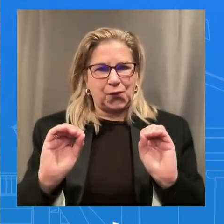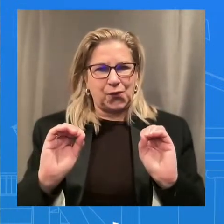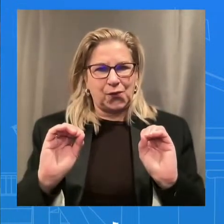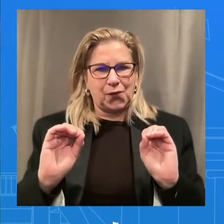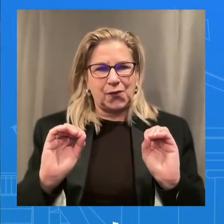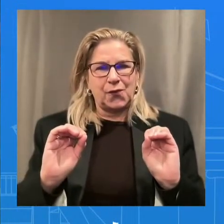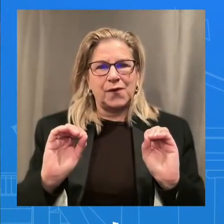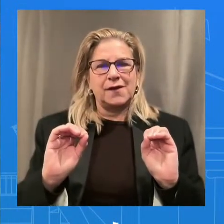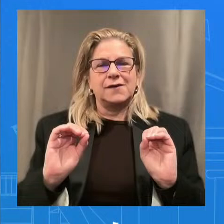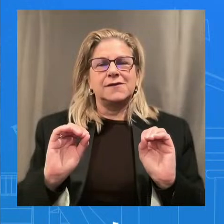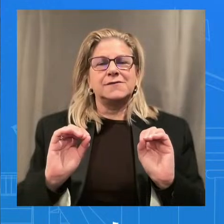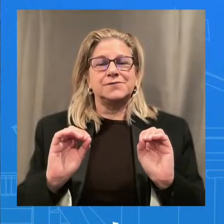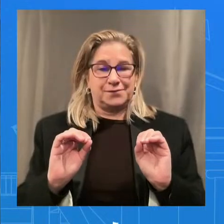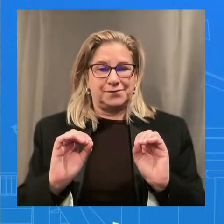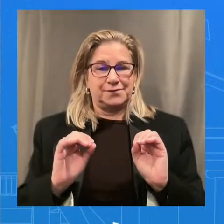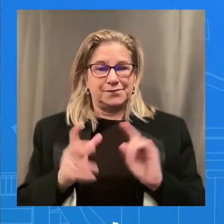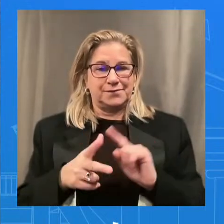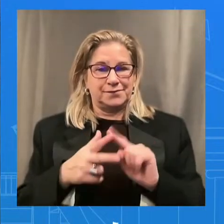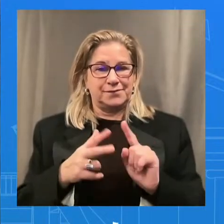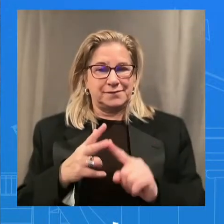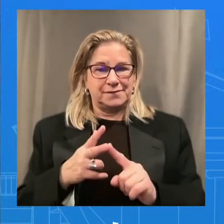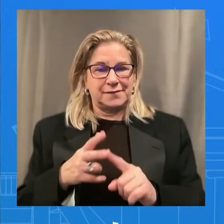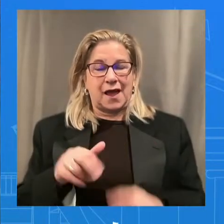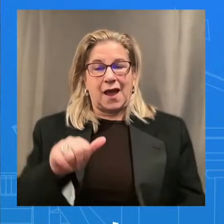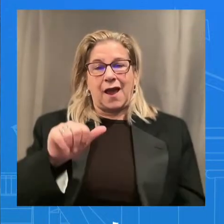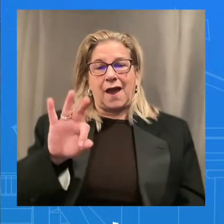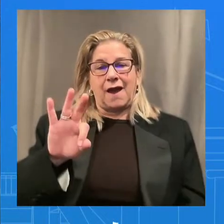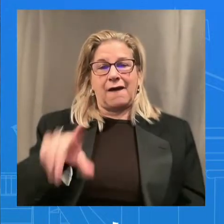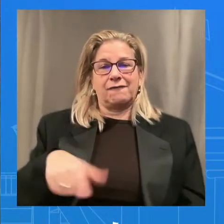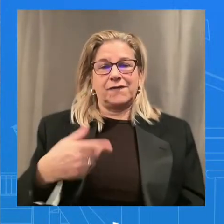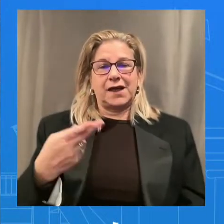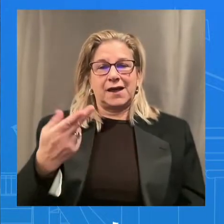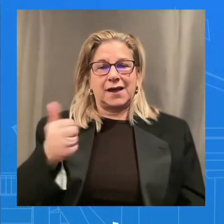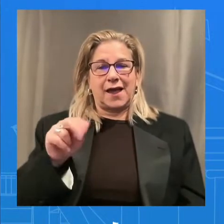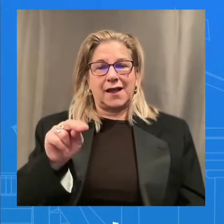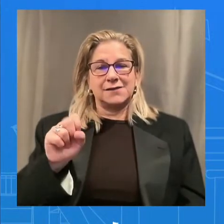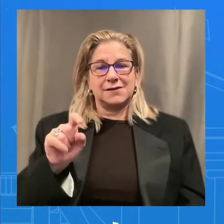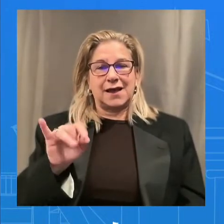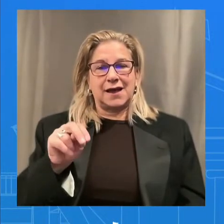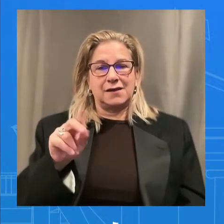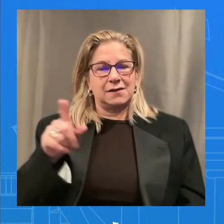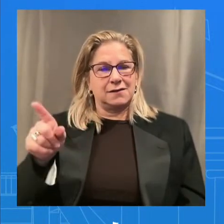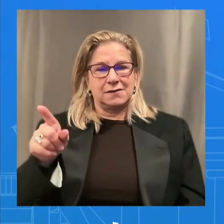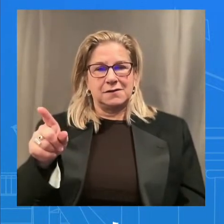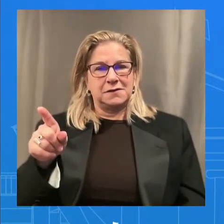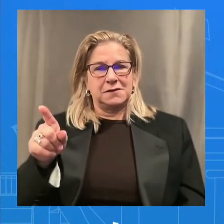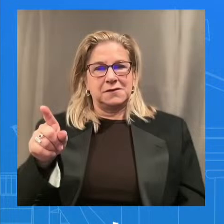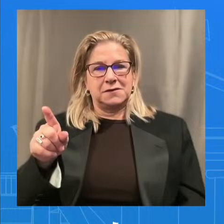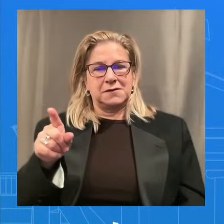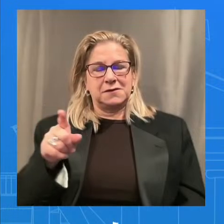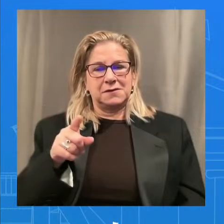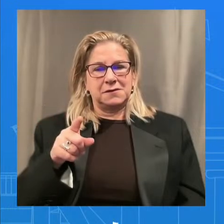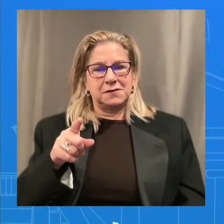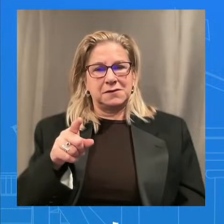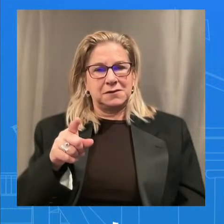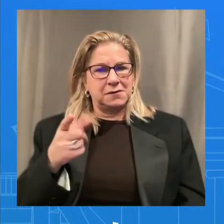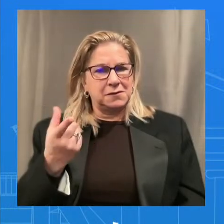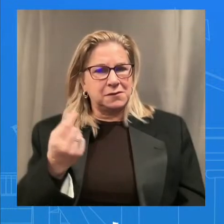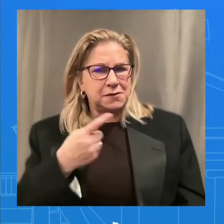How is that going to be addressed in the speech? How would he explain or defend it at this point? Mr. Sullivan: He will address Afghanistan in the speech. And -- and it was, in a sense, referenced,